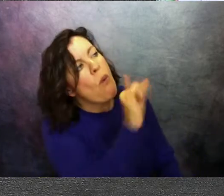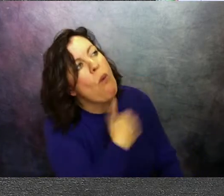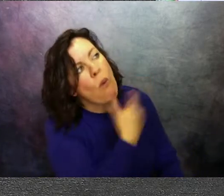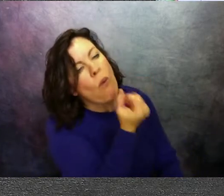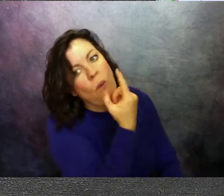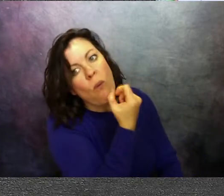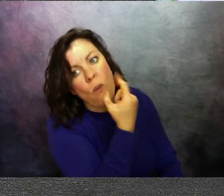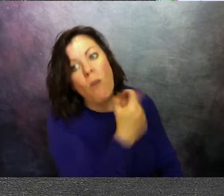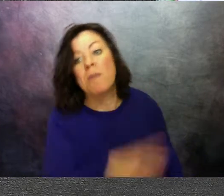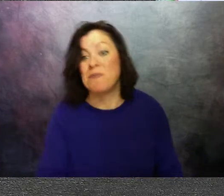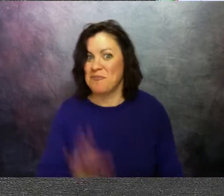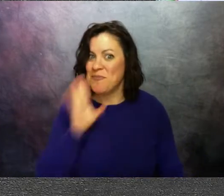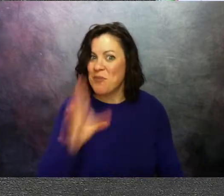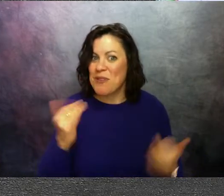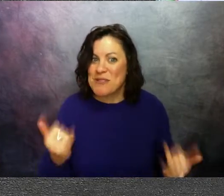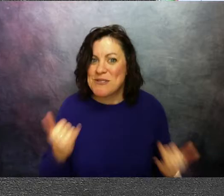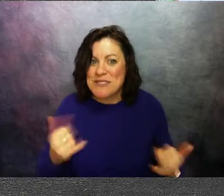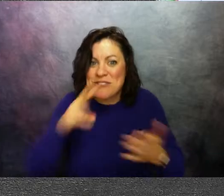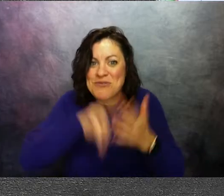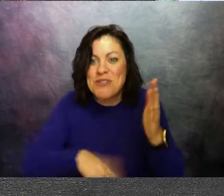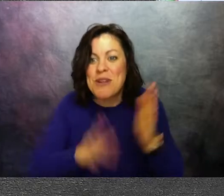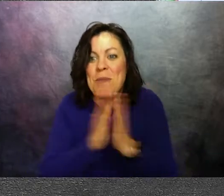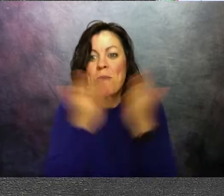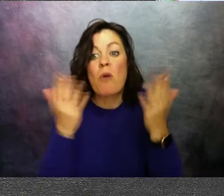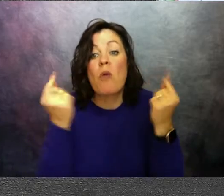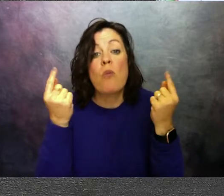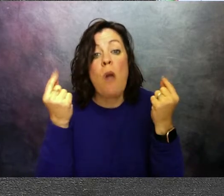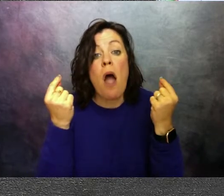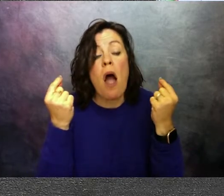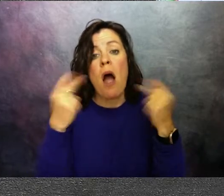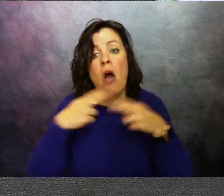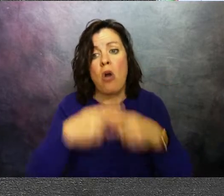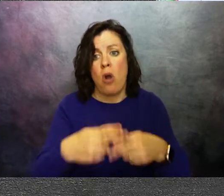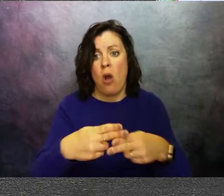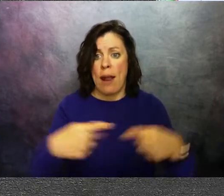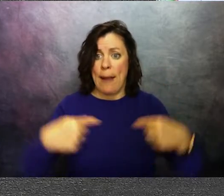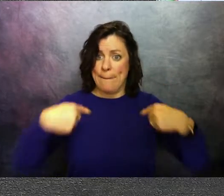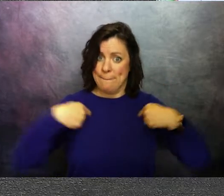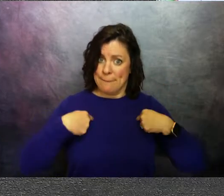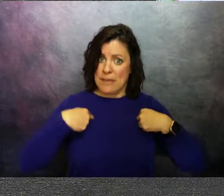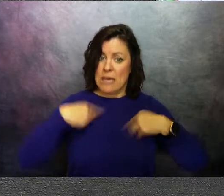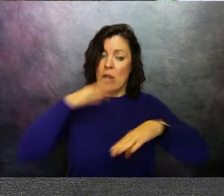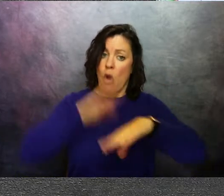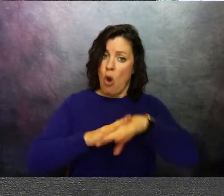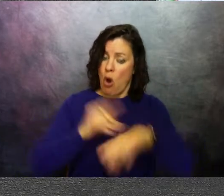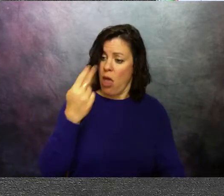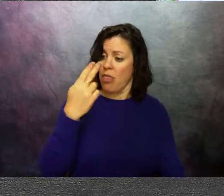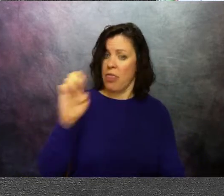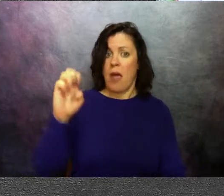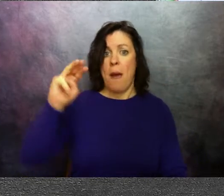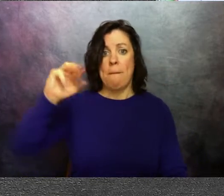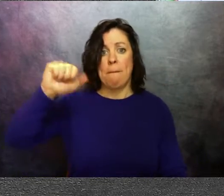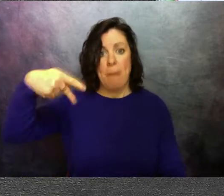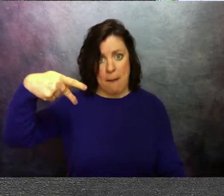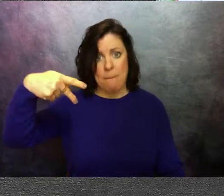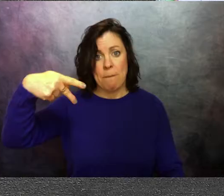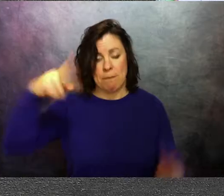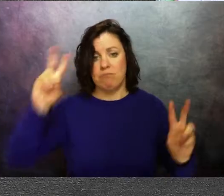We're going to be reading a book called 'Me On The Map'. 'Me On The Map'? You mean like me?